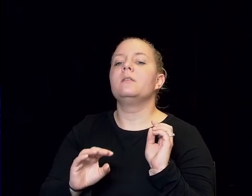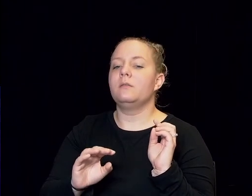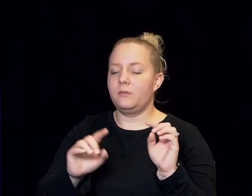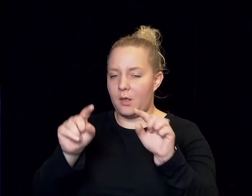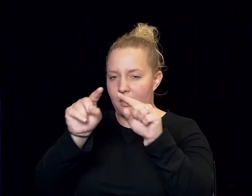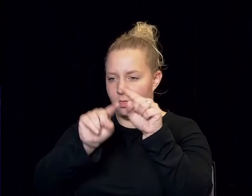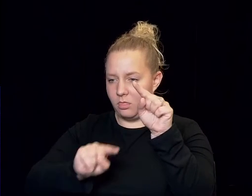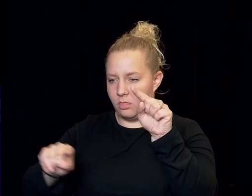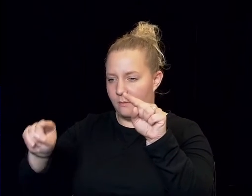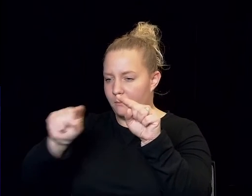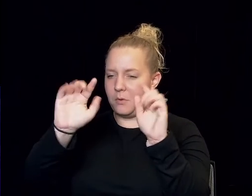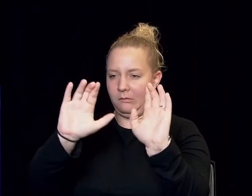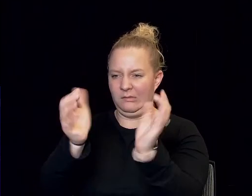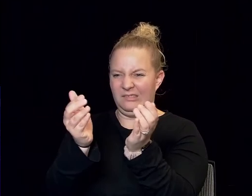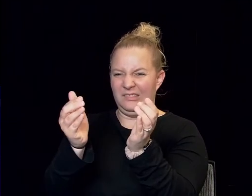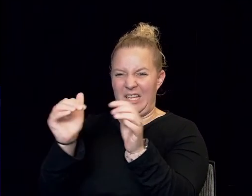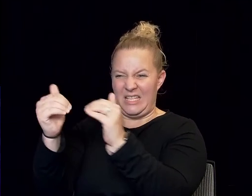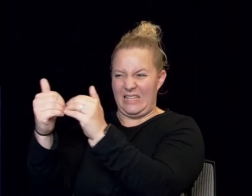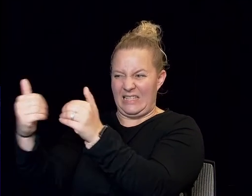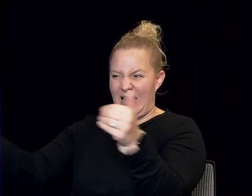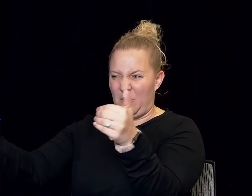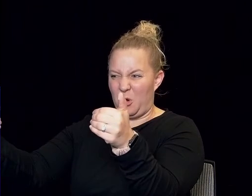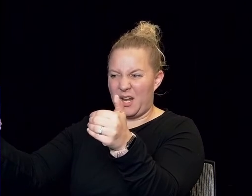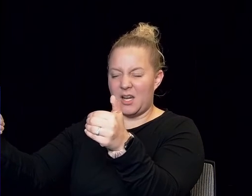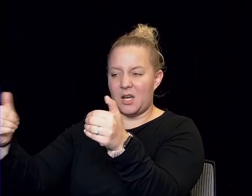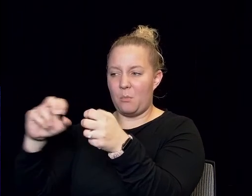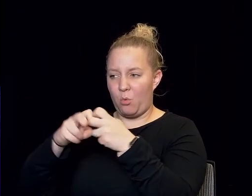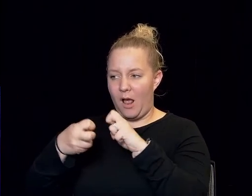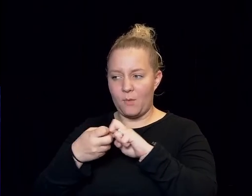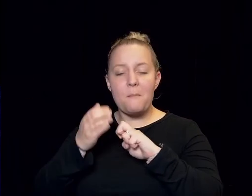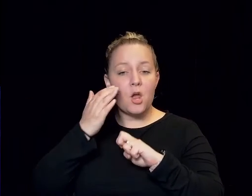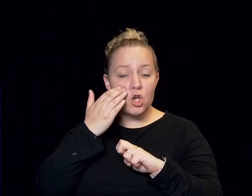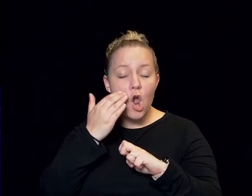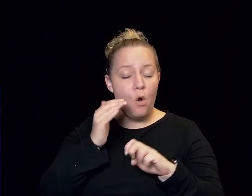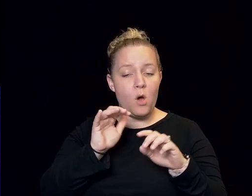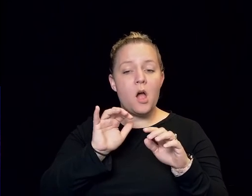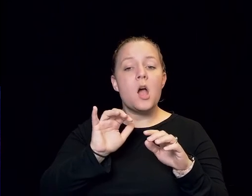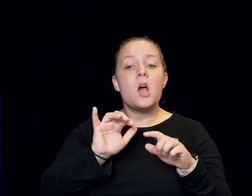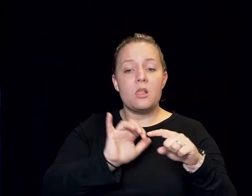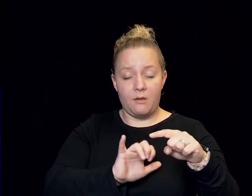a totally separate problem. I know that my common denominator is going to be 6 because I can know